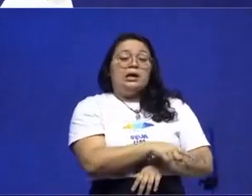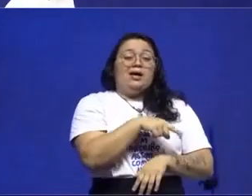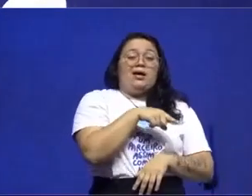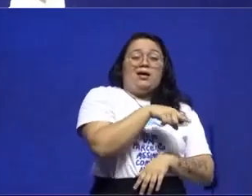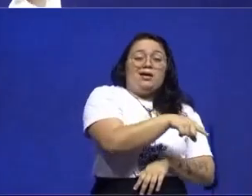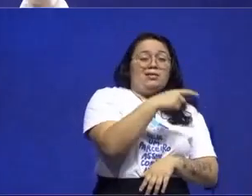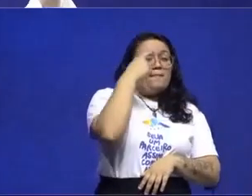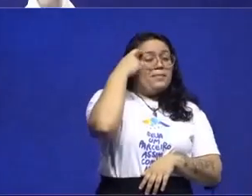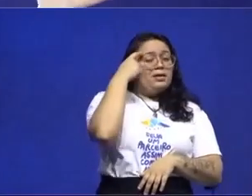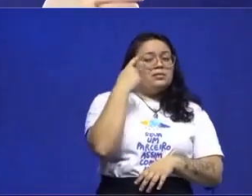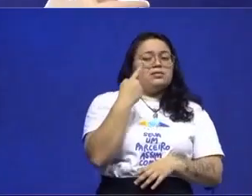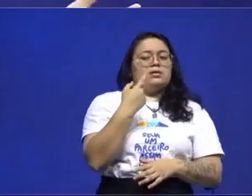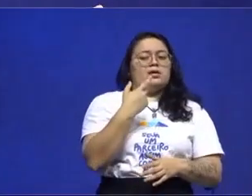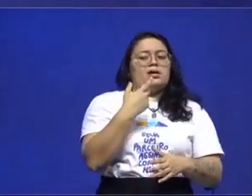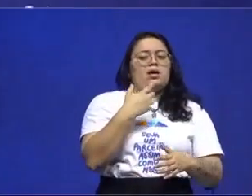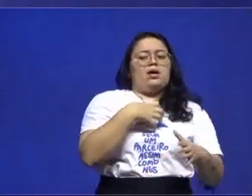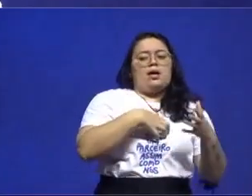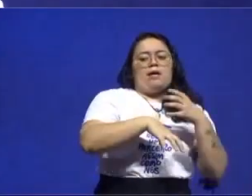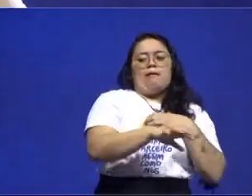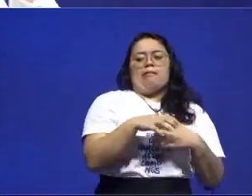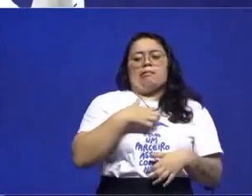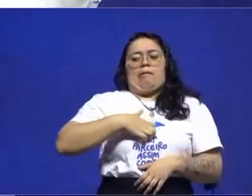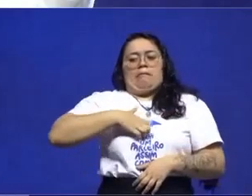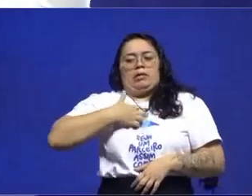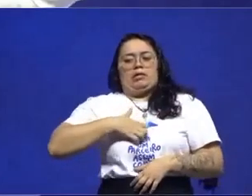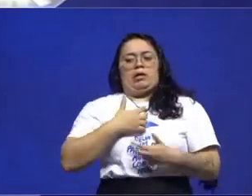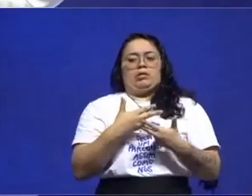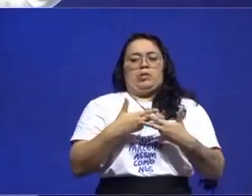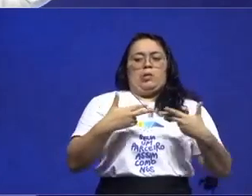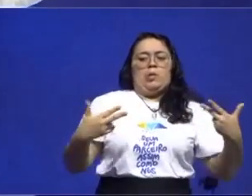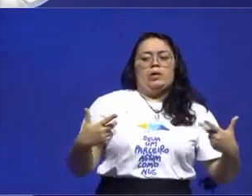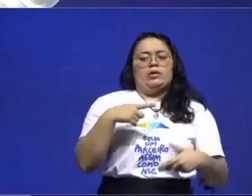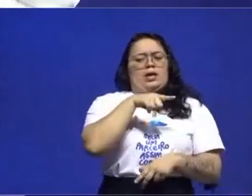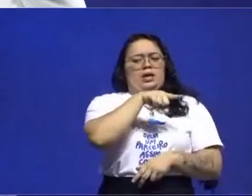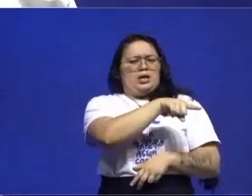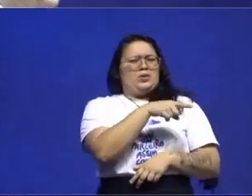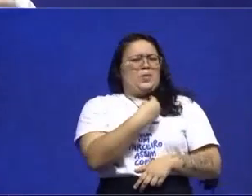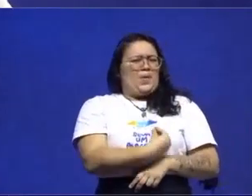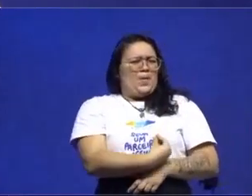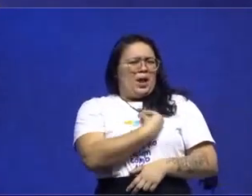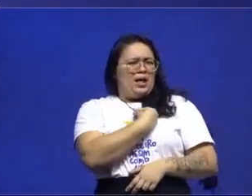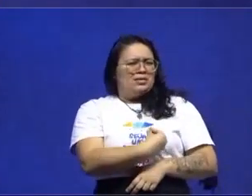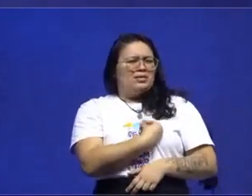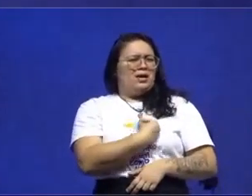or excessive irritability this is not exactly present as a criterion Diagnosis as a